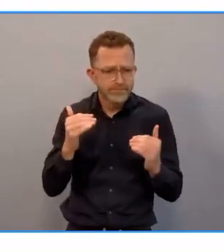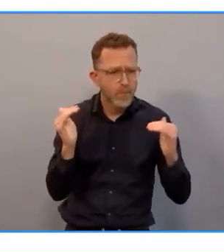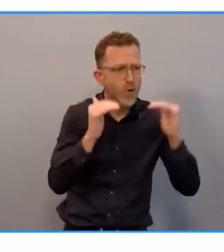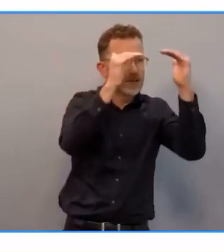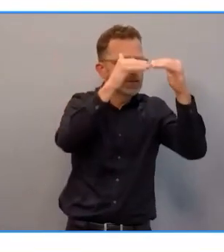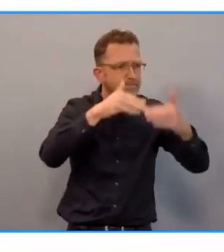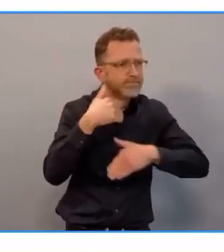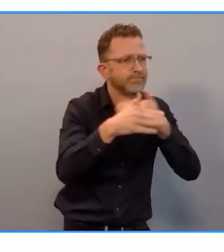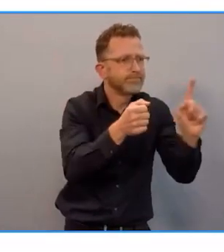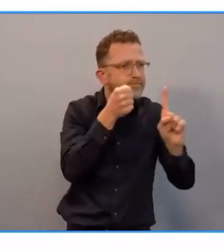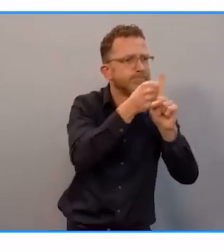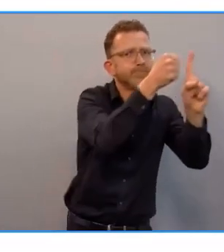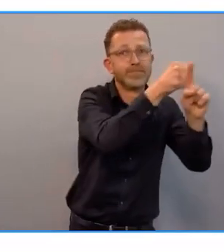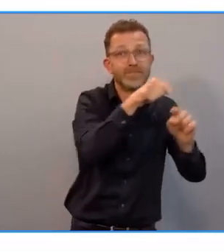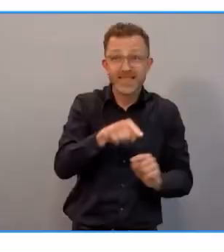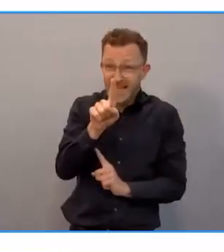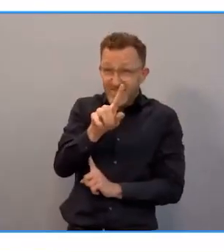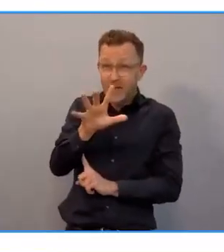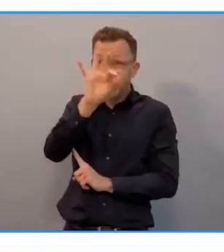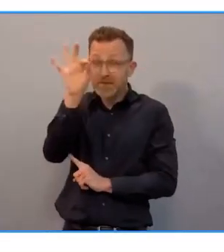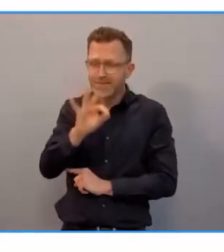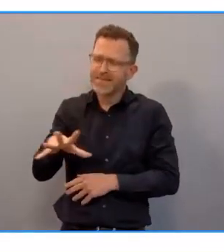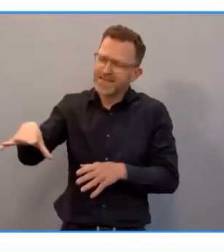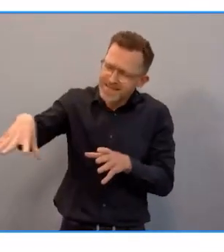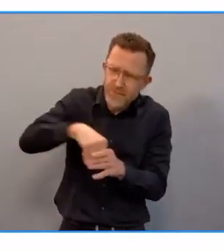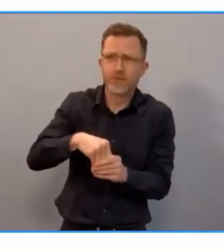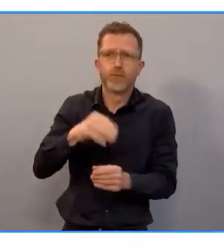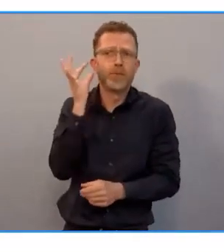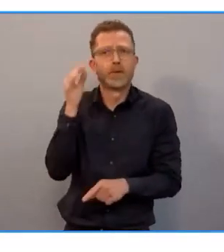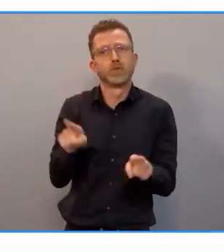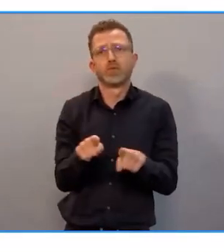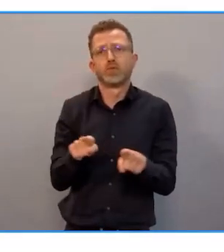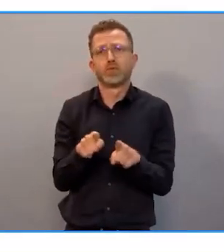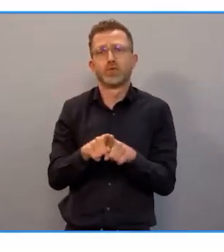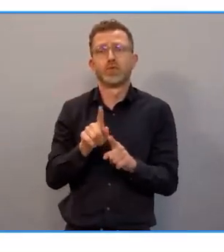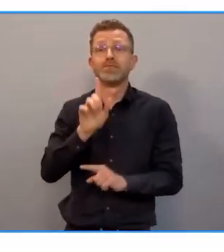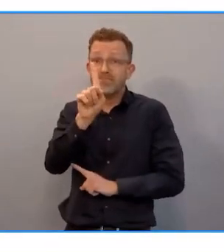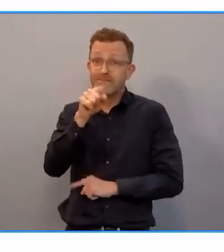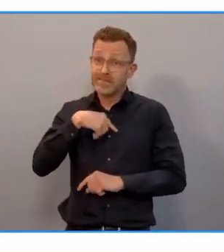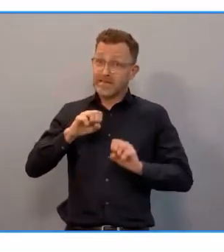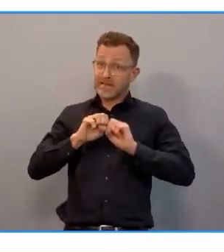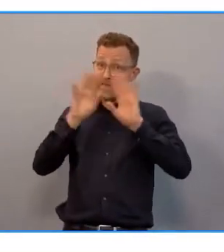of projects but the number of individuals,